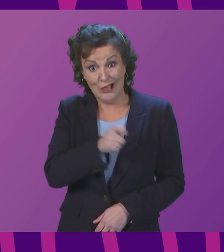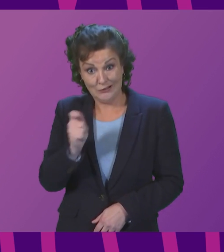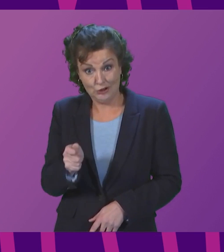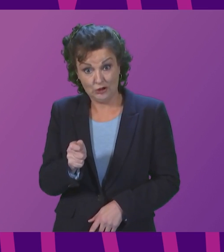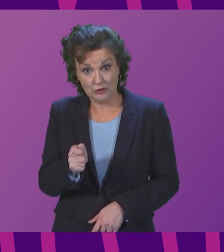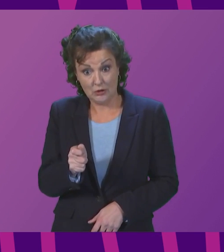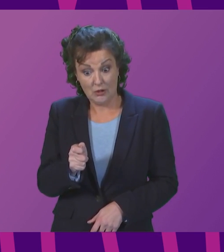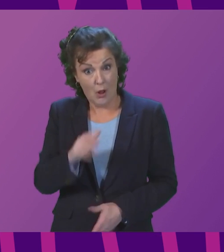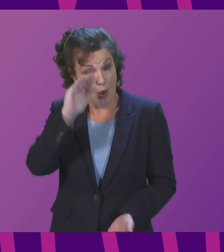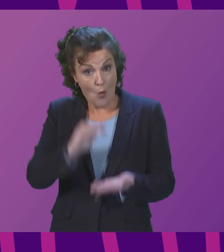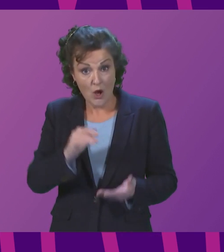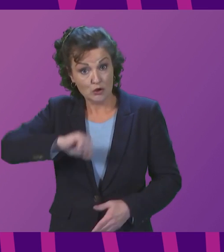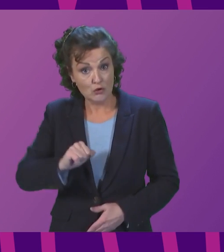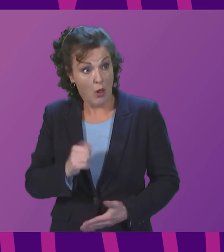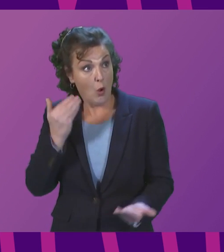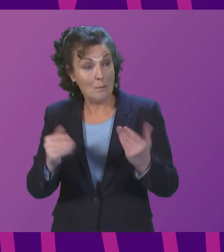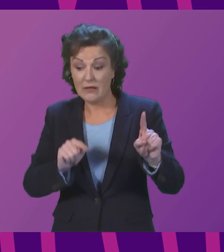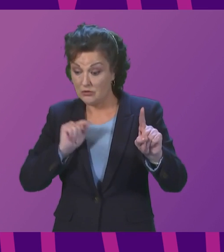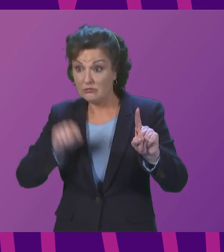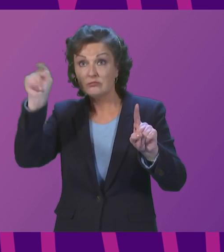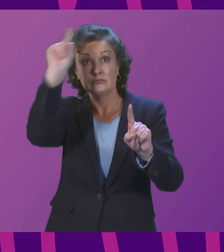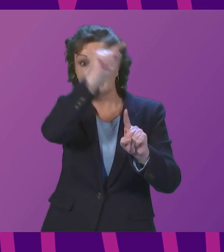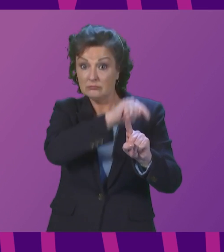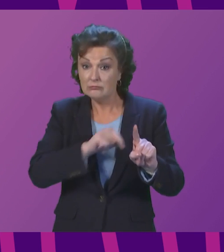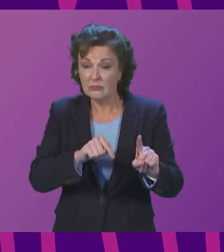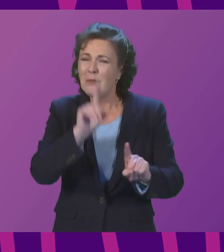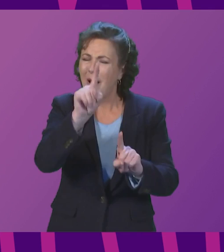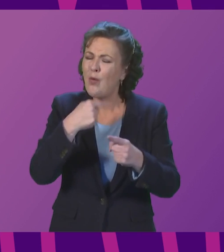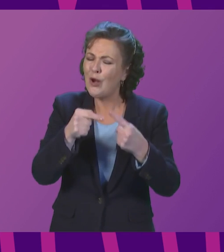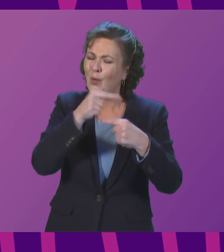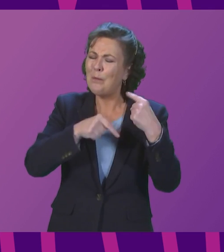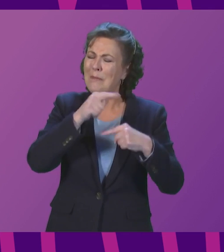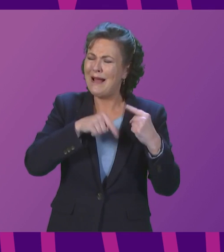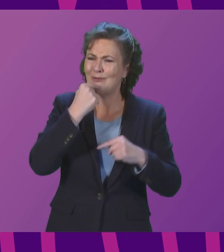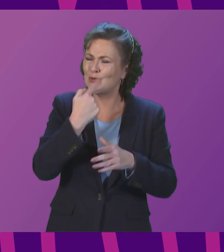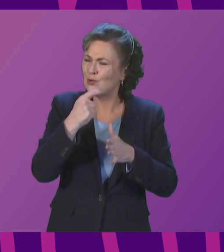Let us go back to the point about votes on budgets and the use of our budget.